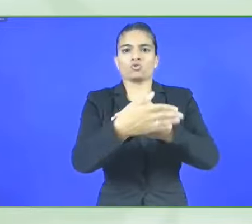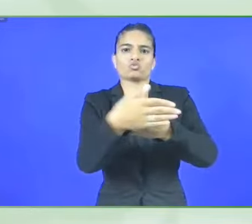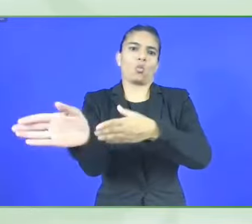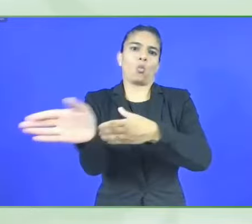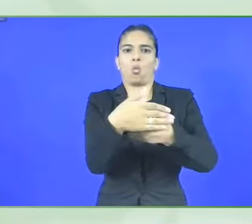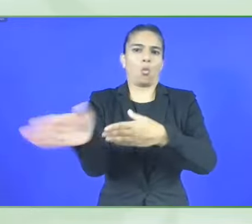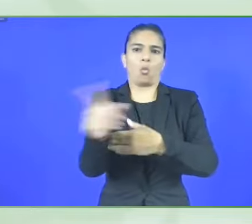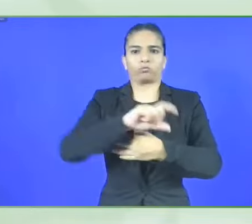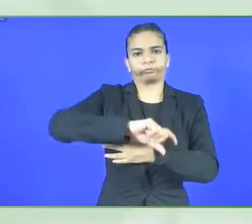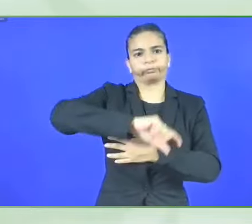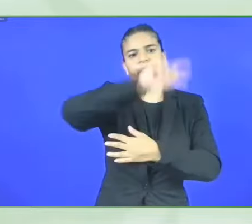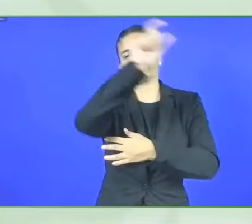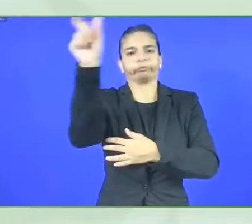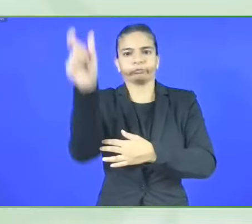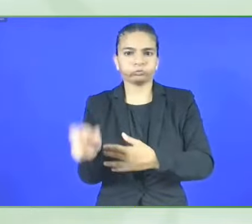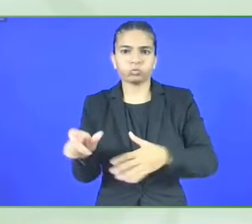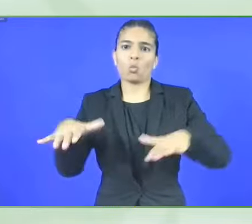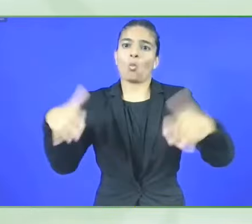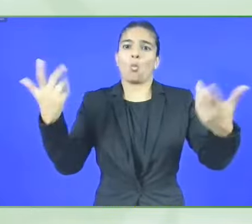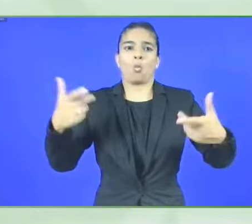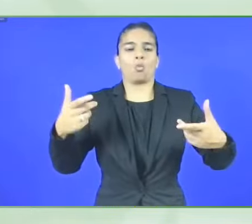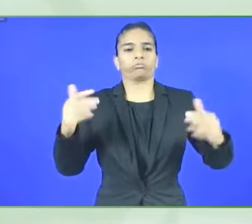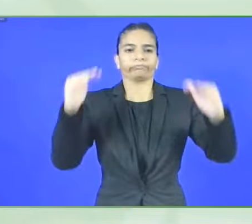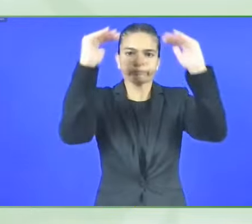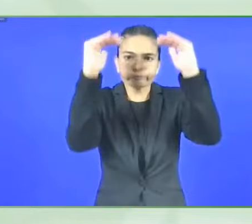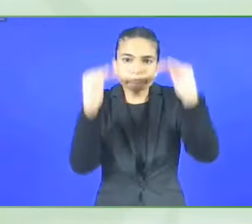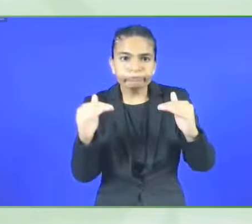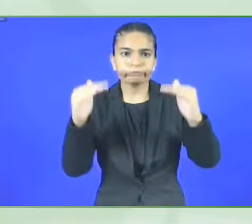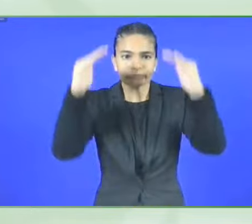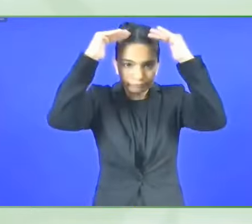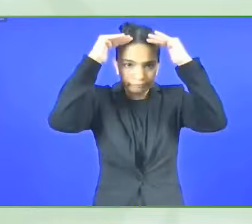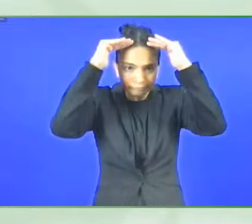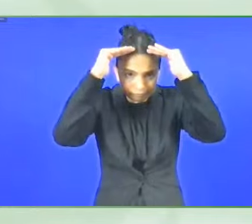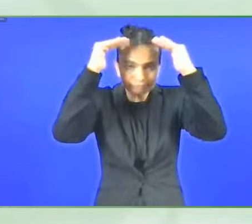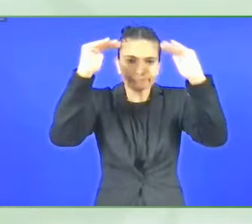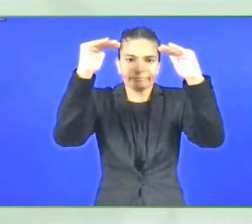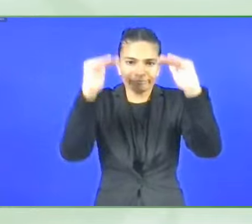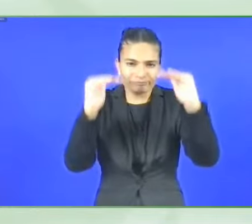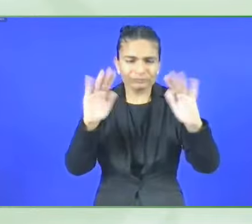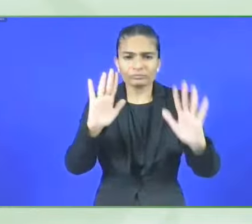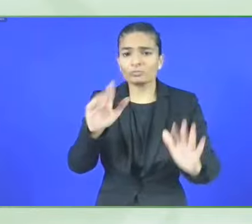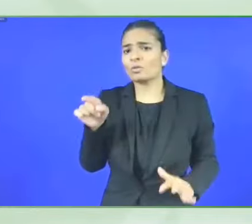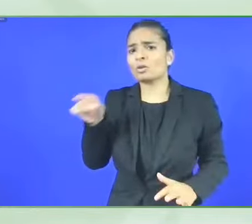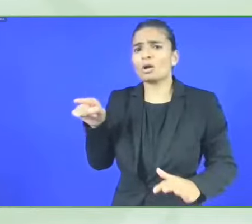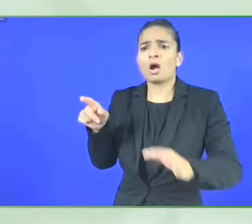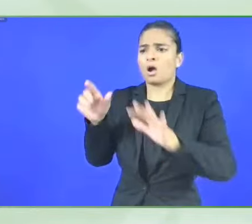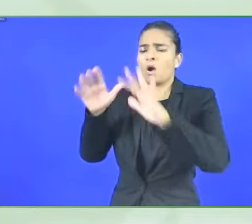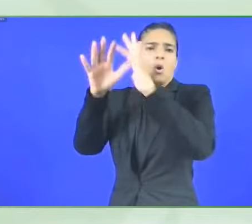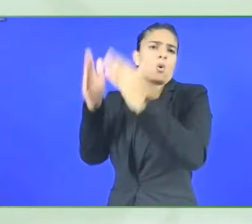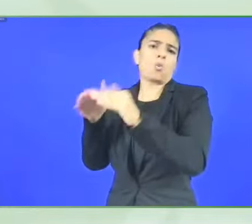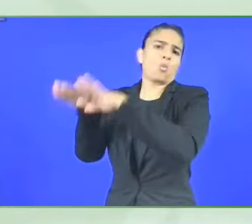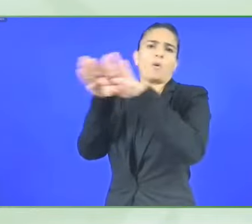That is one thing we all share is diversity in ability.